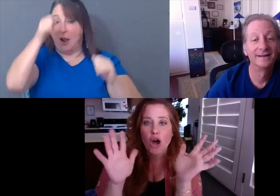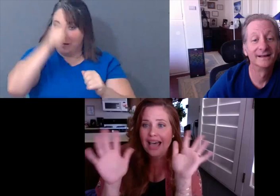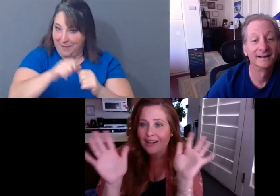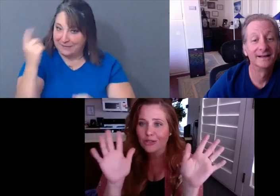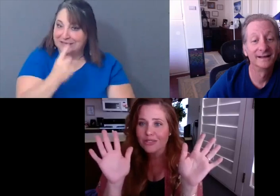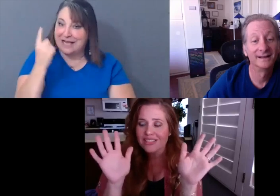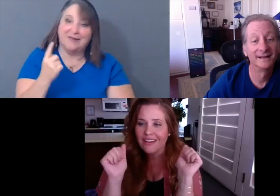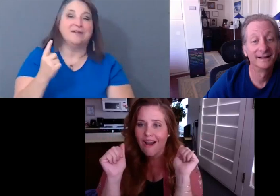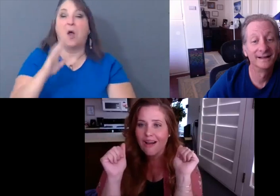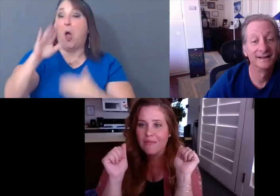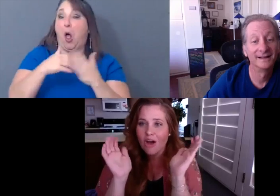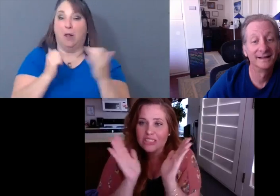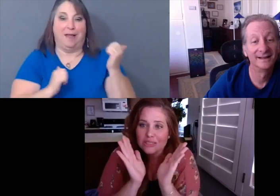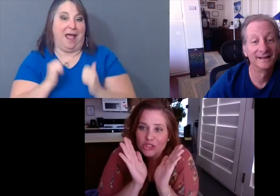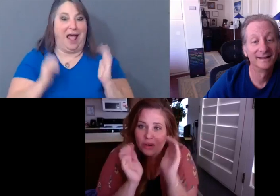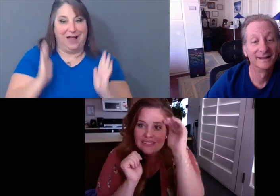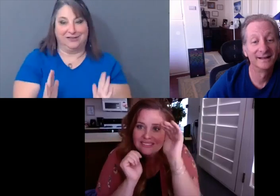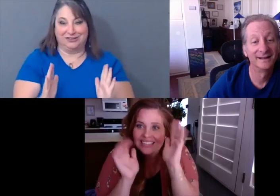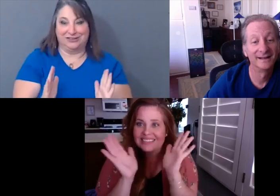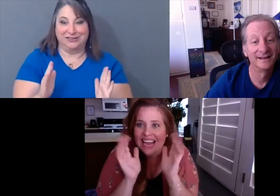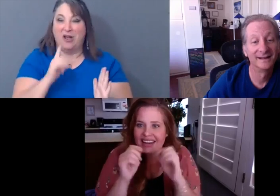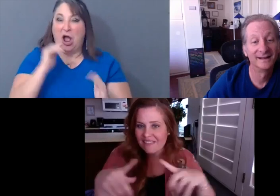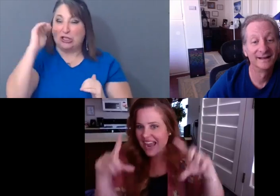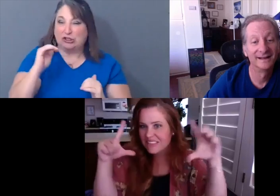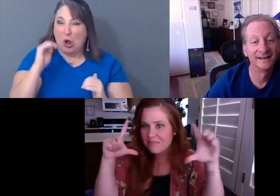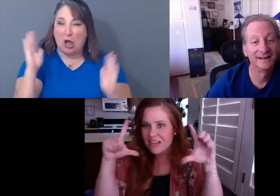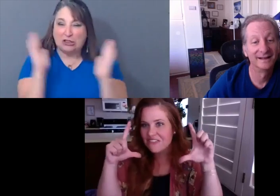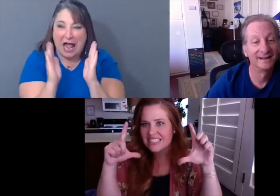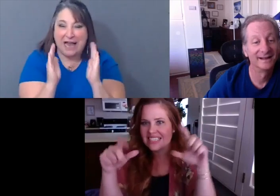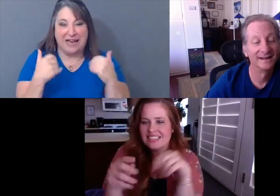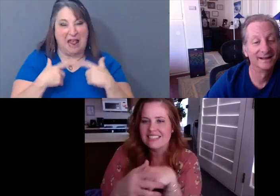all actors are short and tiny, and they have these big faces.